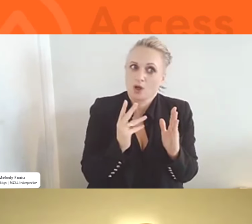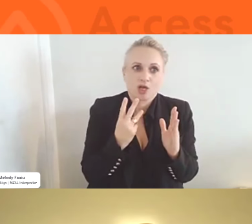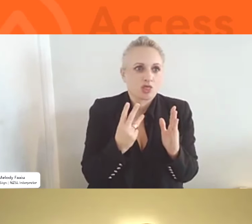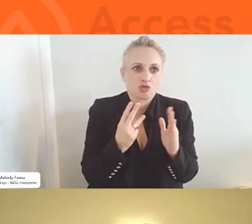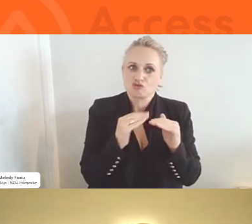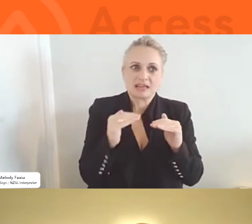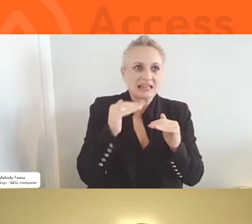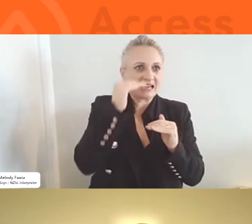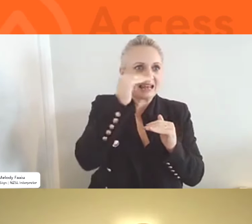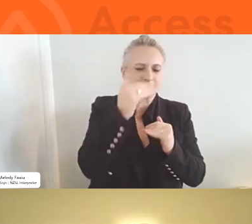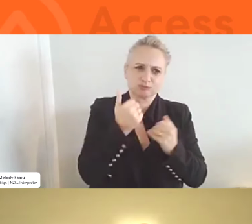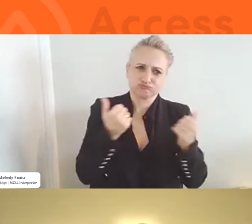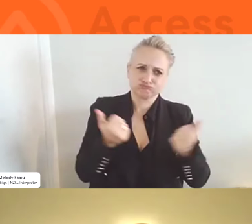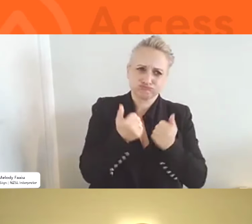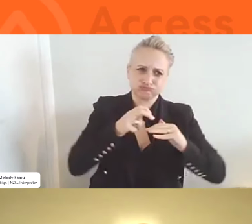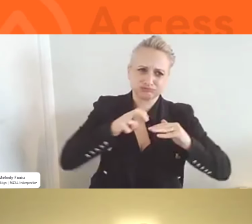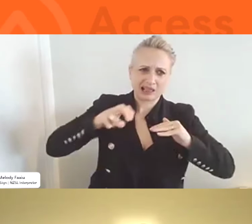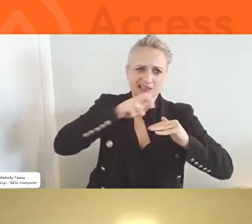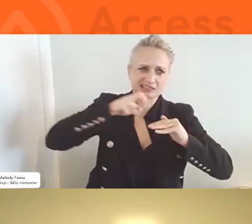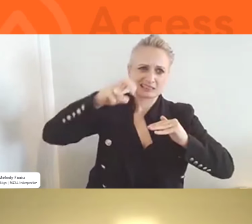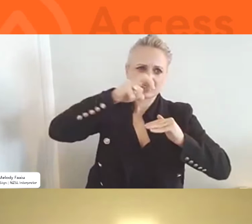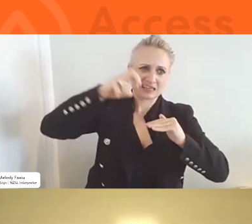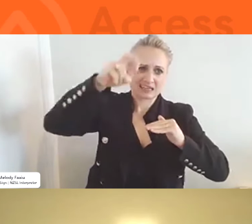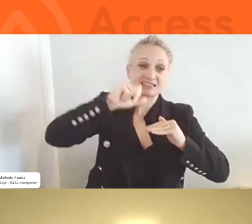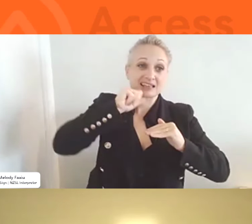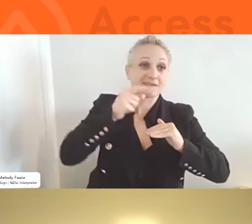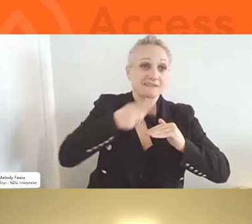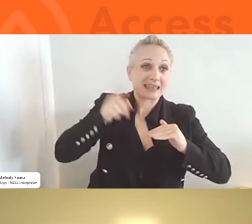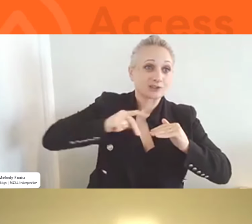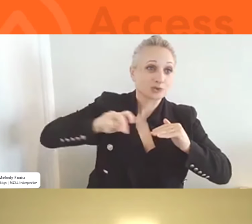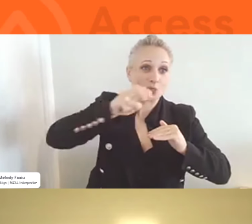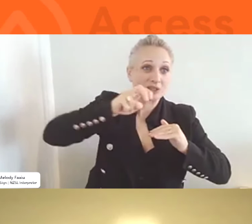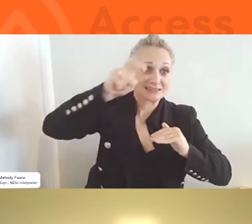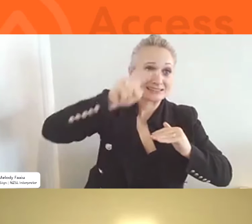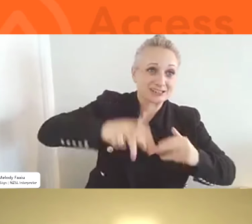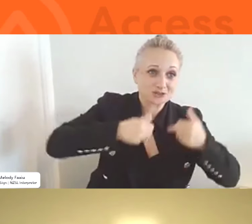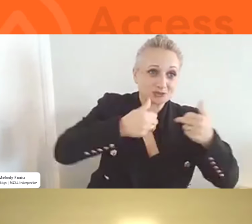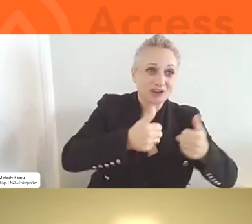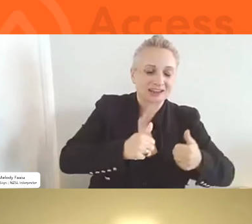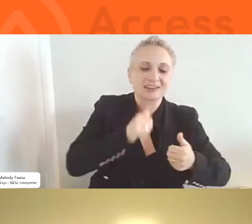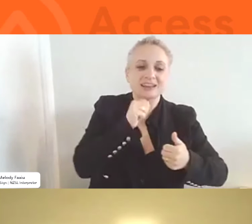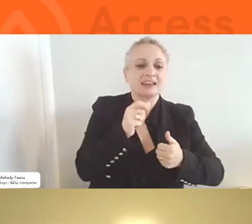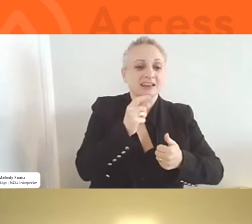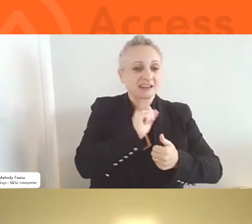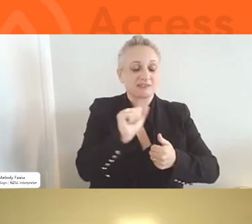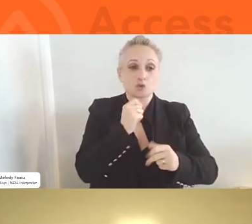If we can get away with not having stairs it would be great. But when you're talking three levels you can't have a ramp, can you, and